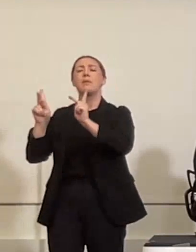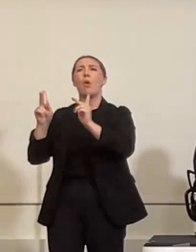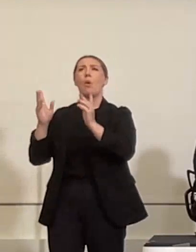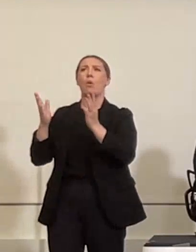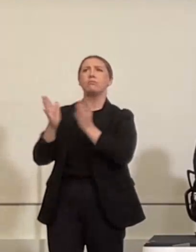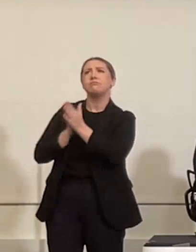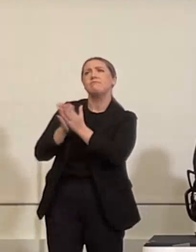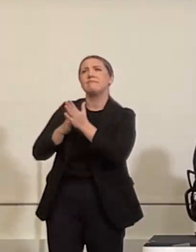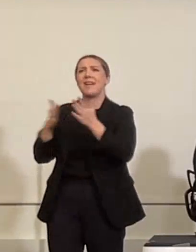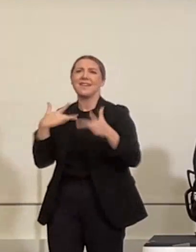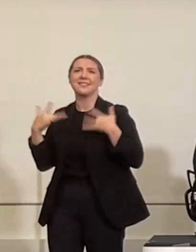Yeah.